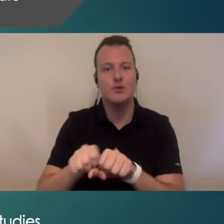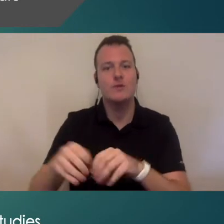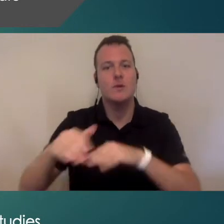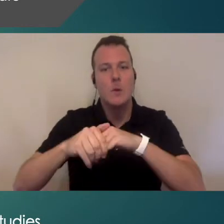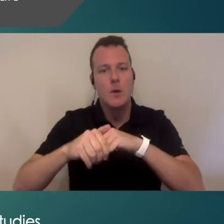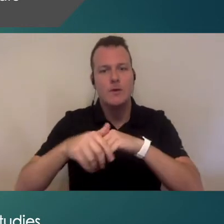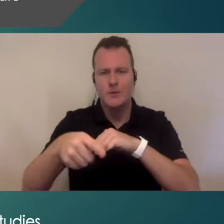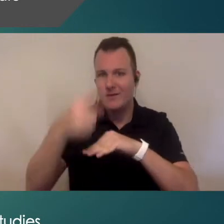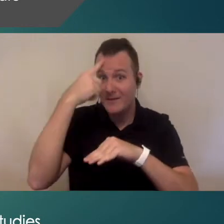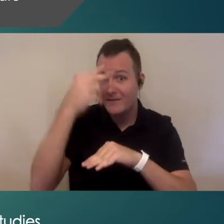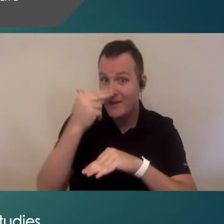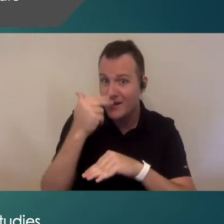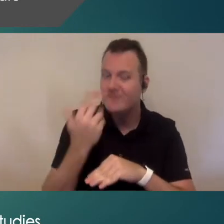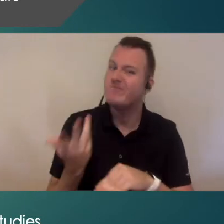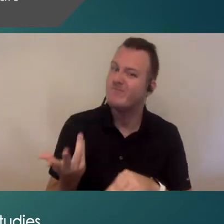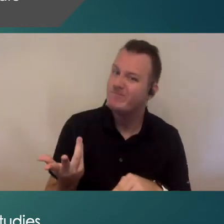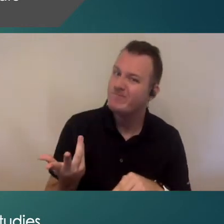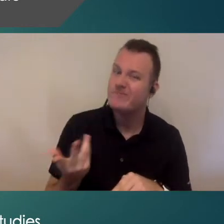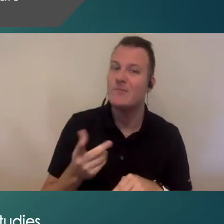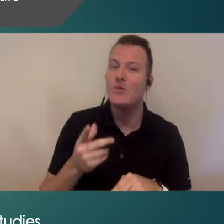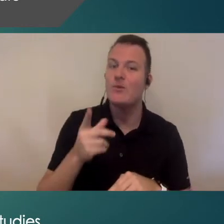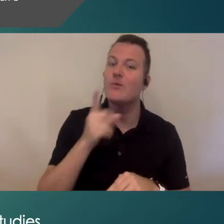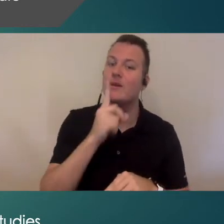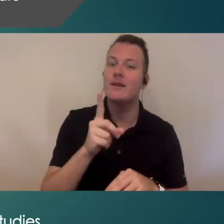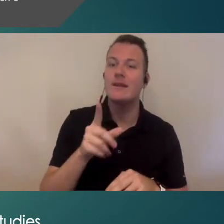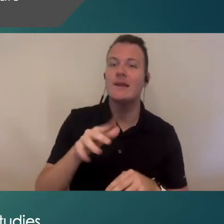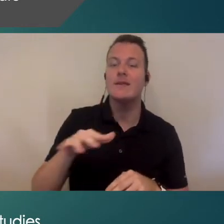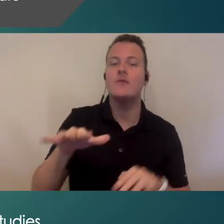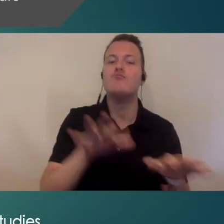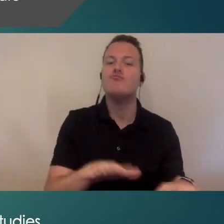might think that's funny, but especially in some of those more laid-back